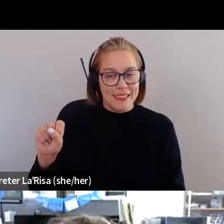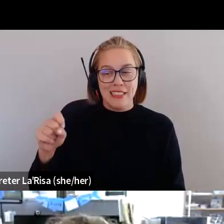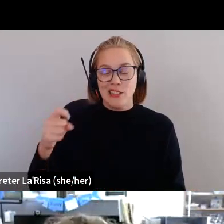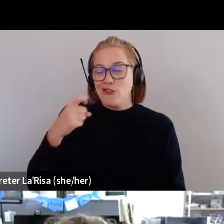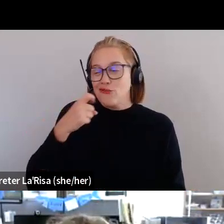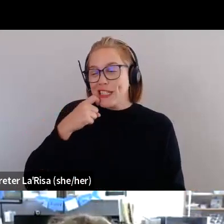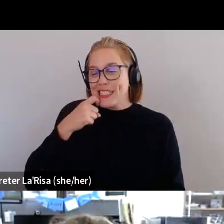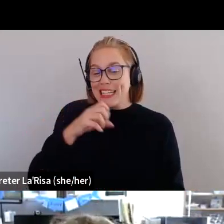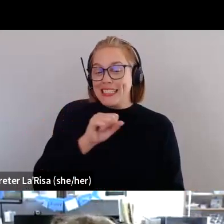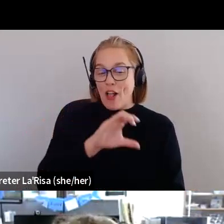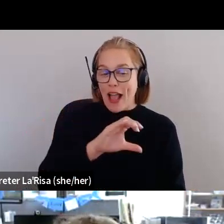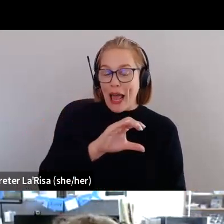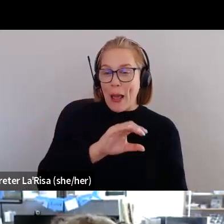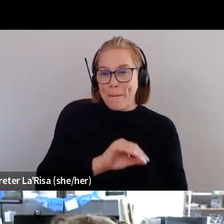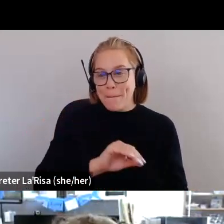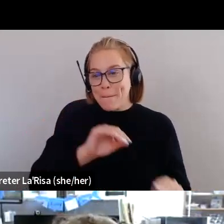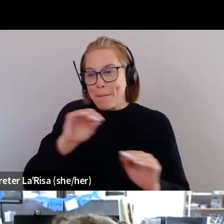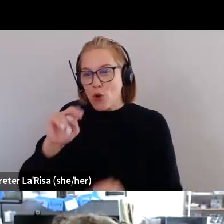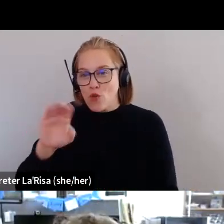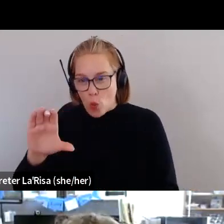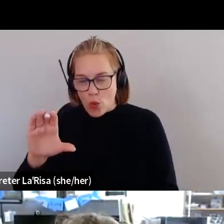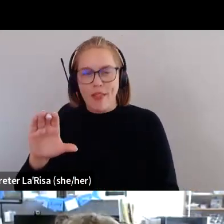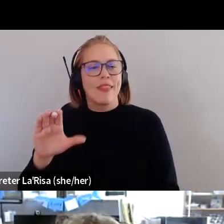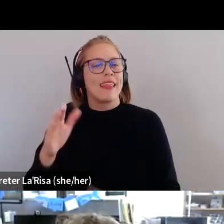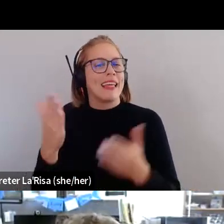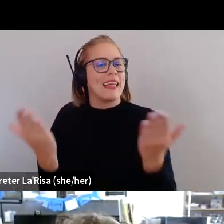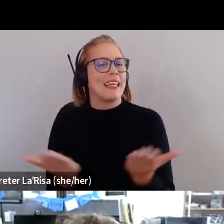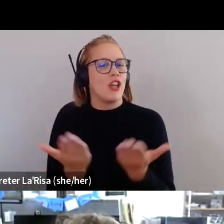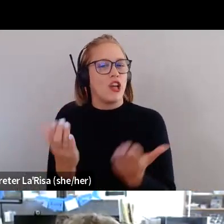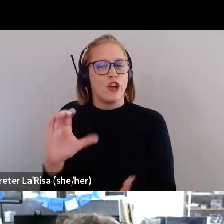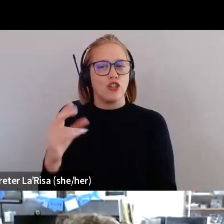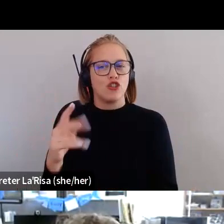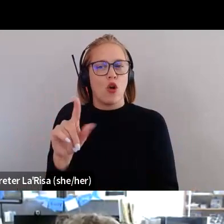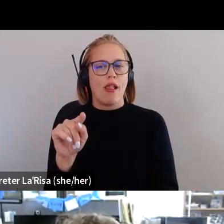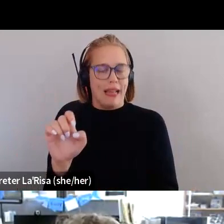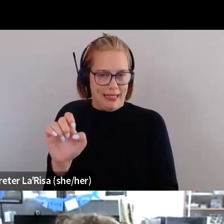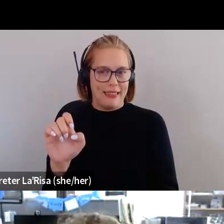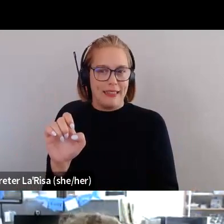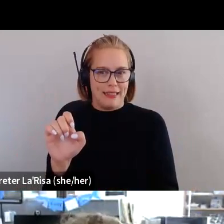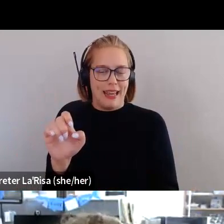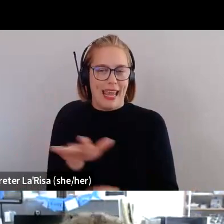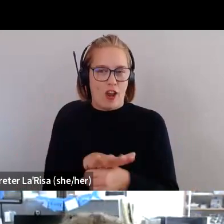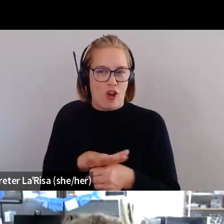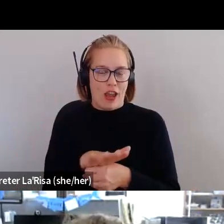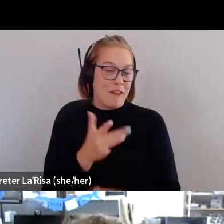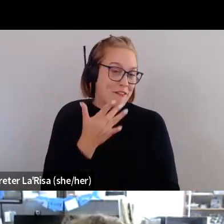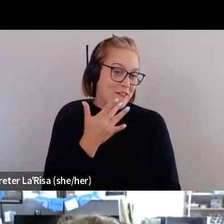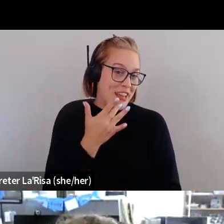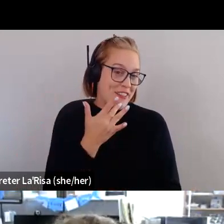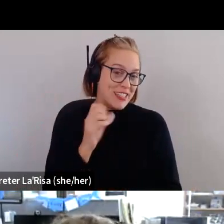: Hi, everyone. I am Jordan and I use she/her pronouns. I am from the